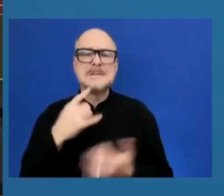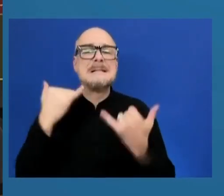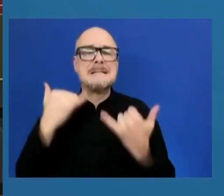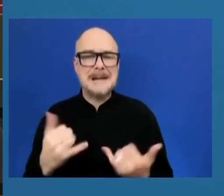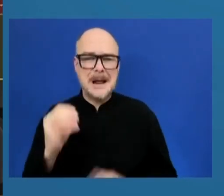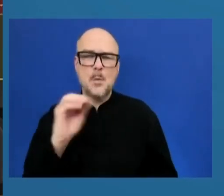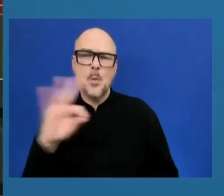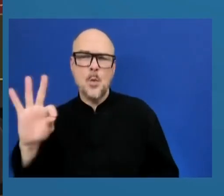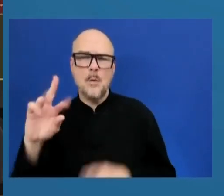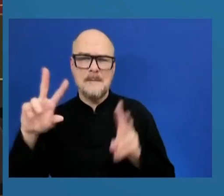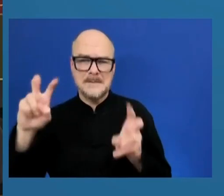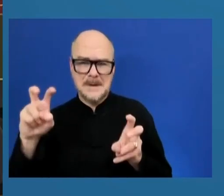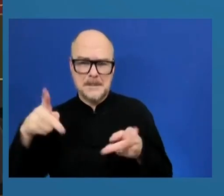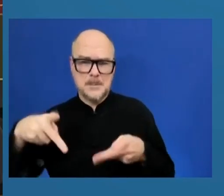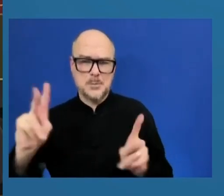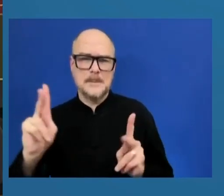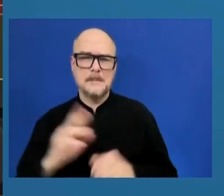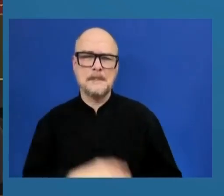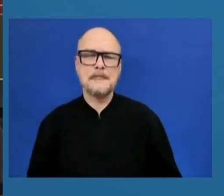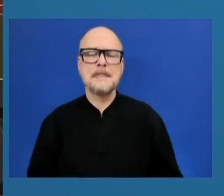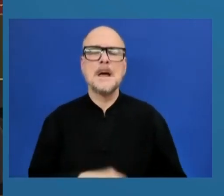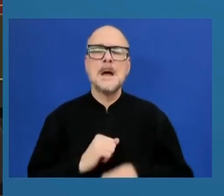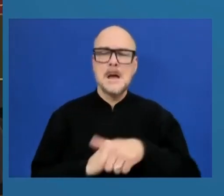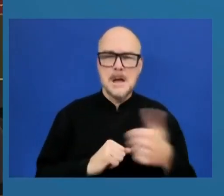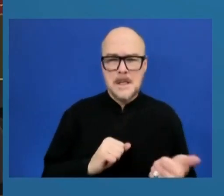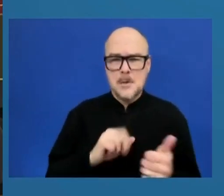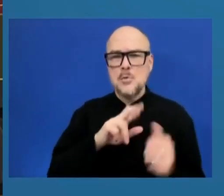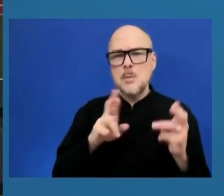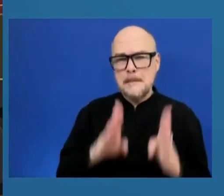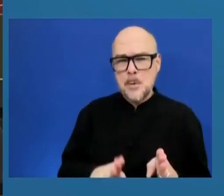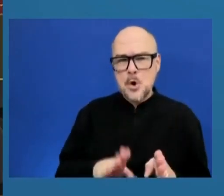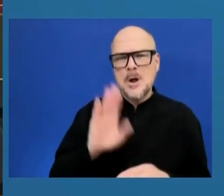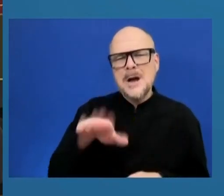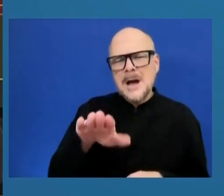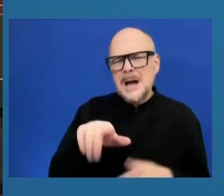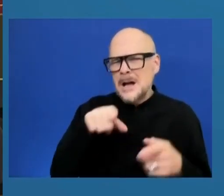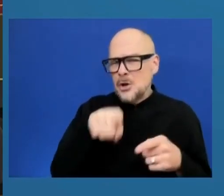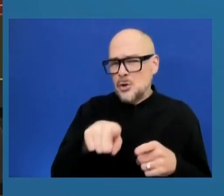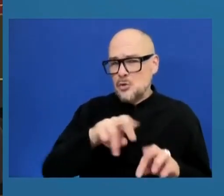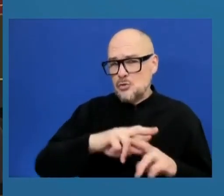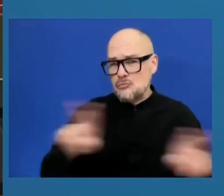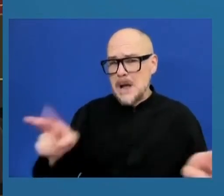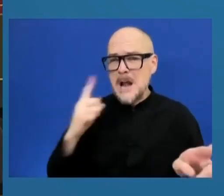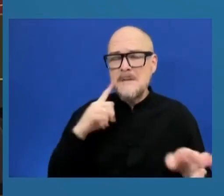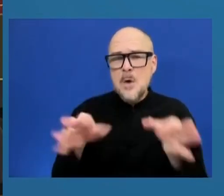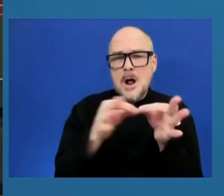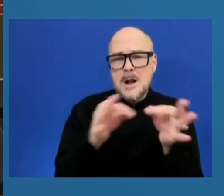Uh, so how close, if even in the neighborhood are you to presenting language to the legislature on your four top priorities?